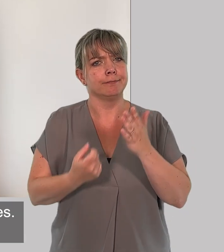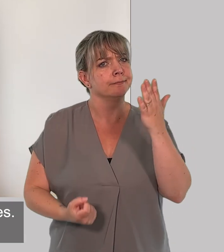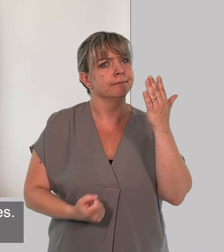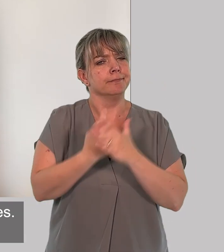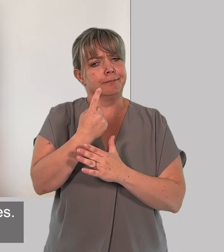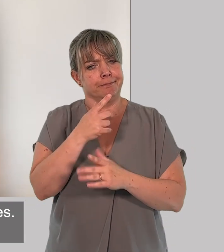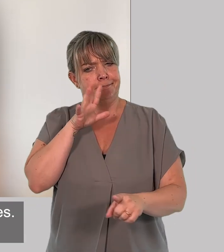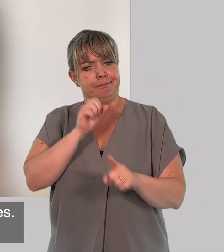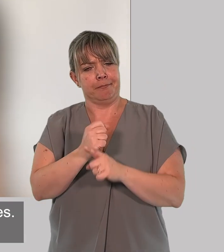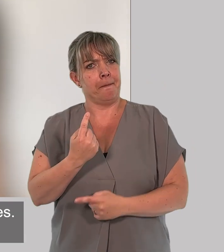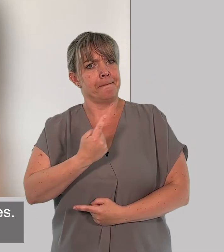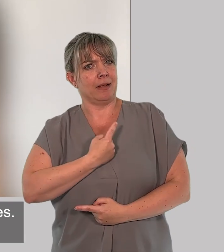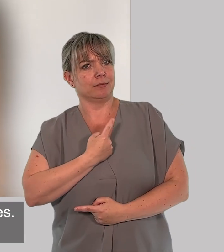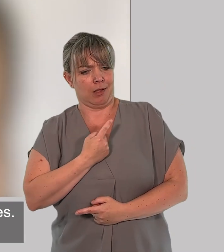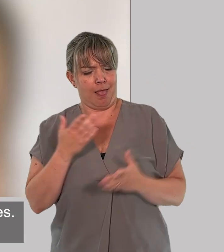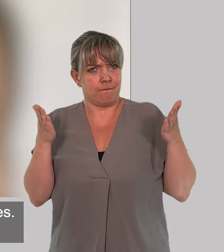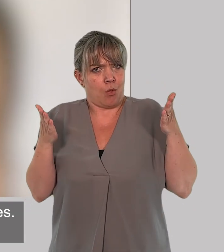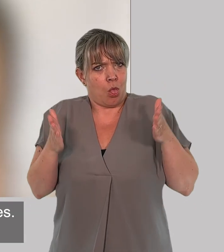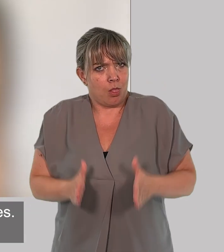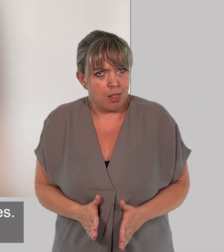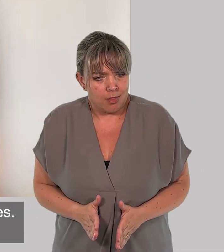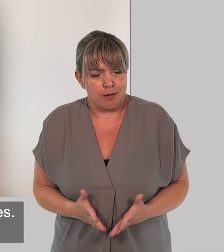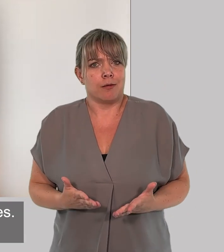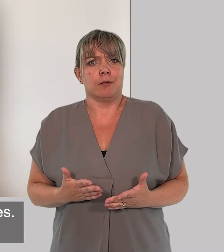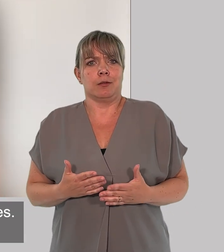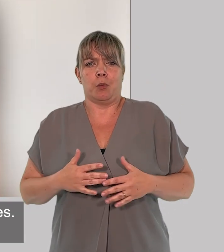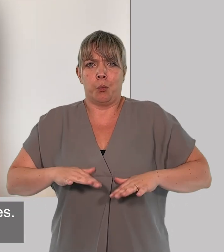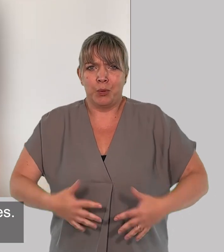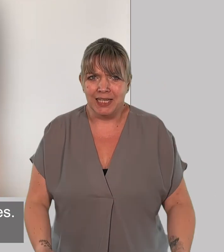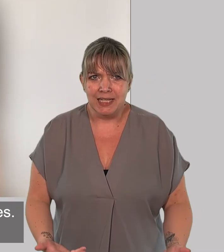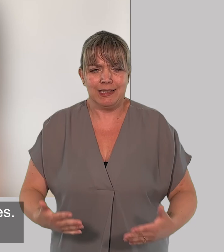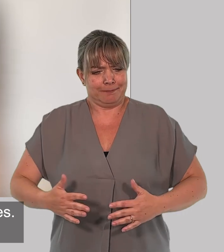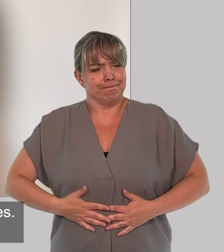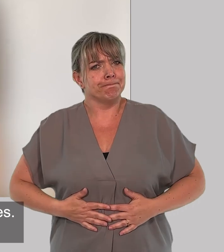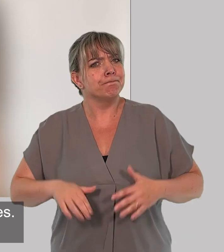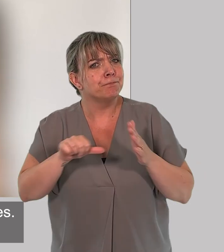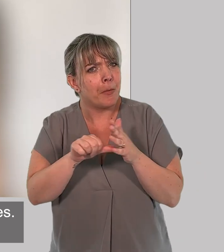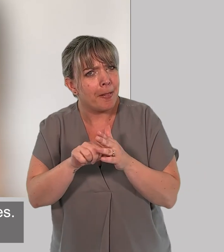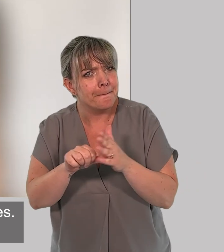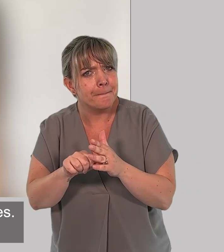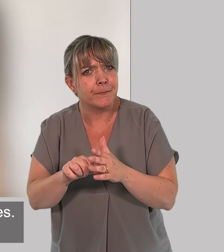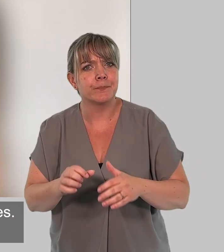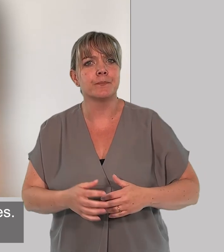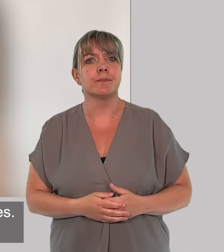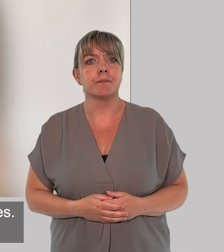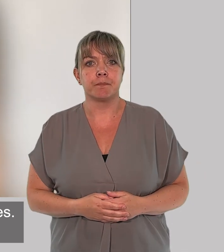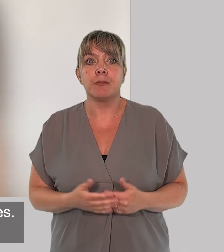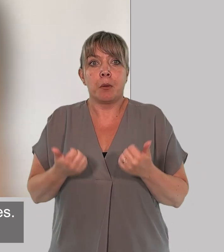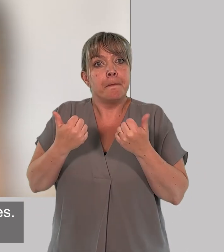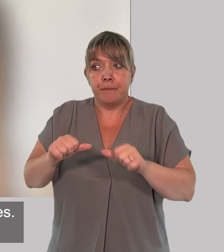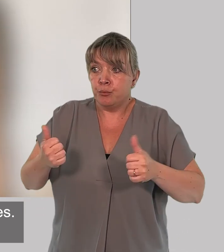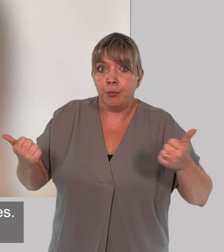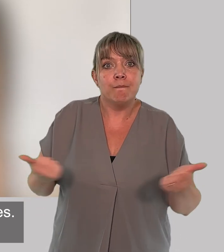observing weight loss, weakness and stomach issues. With few medications, I managed to complete my